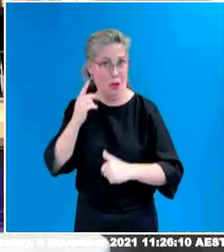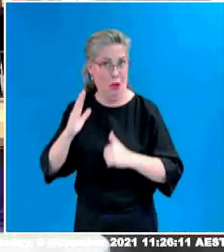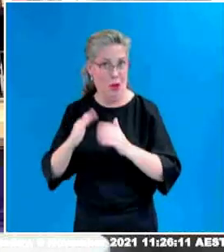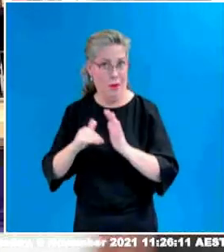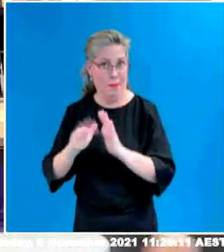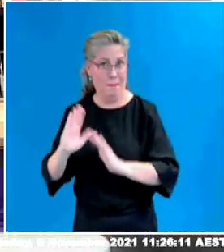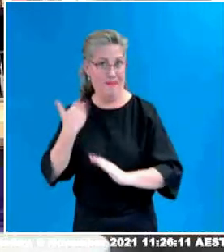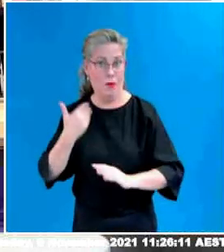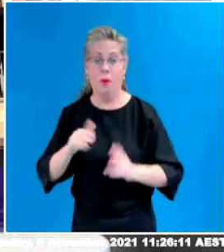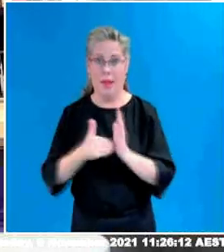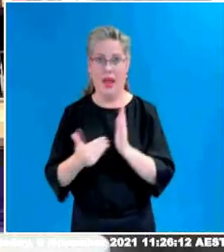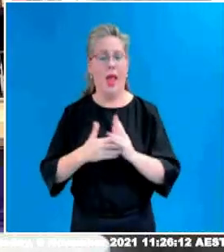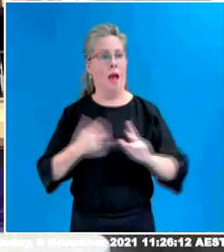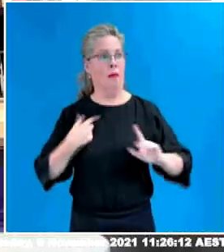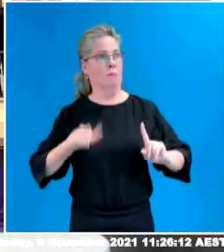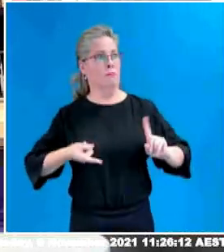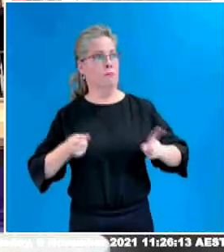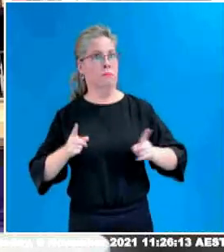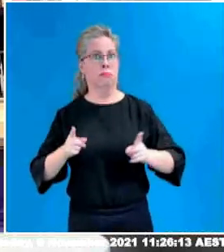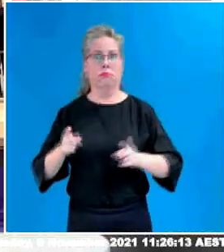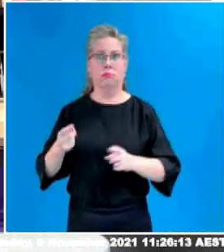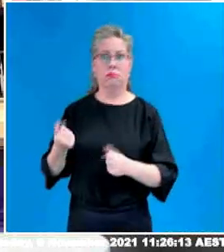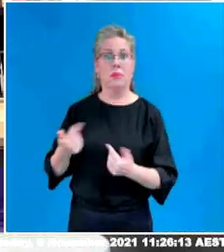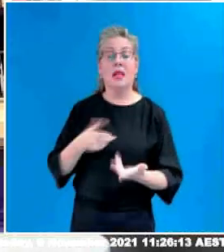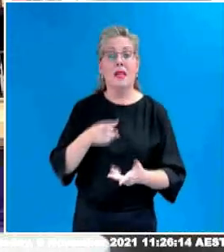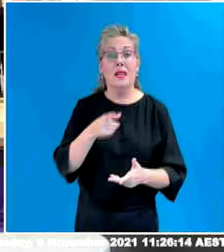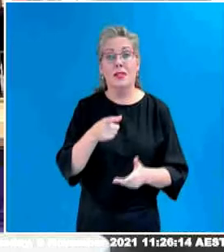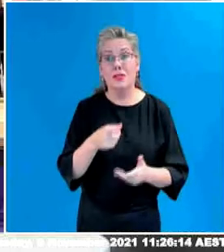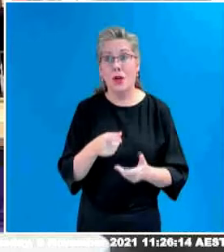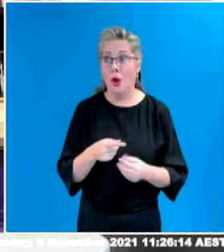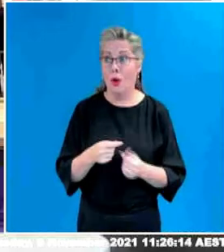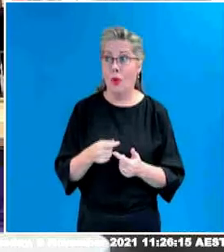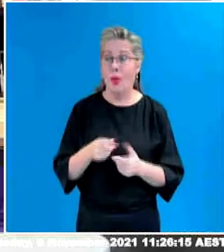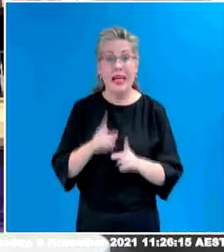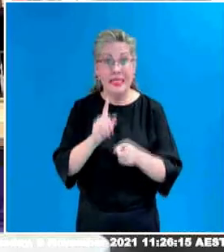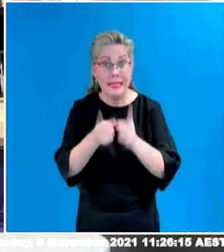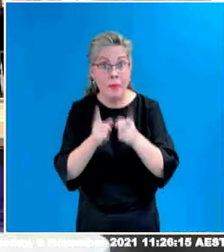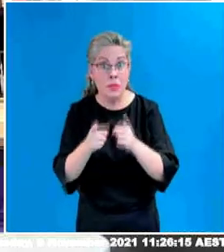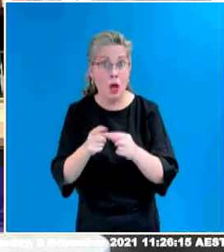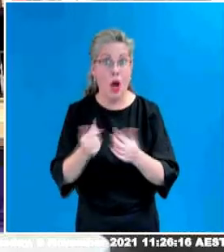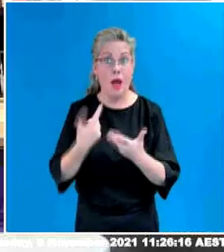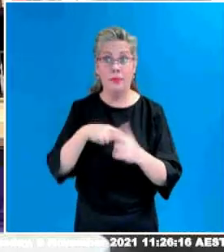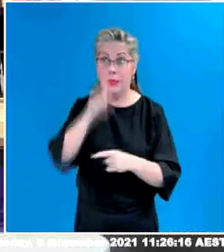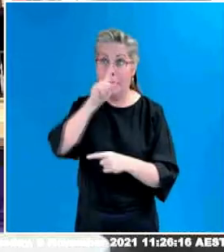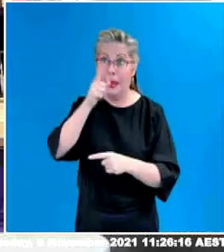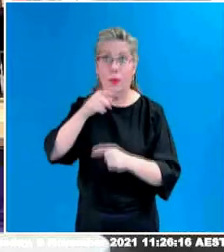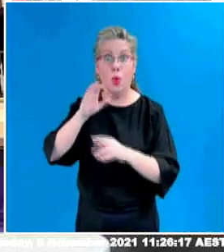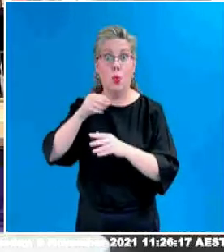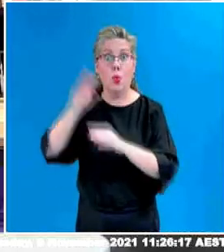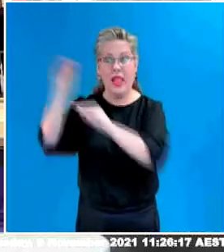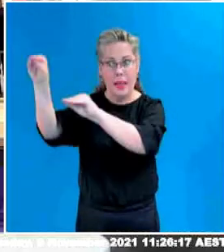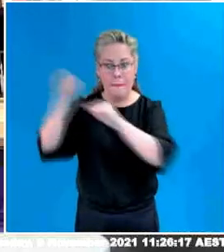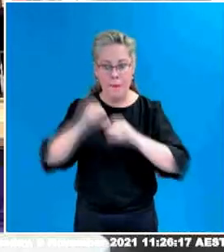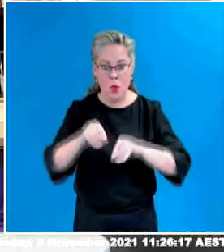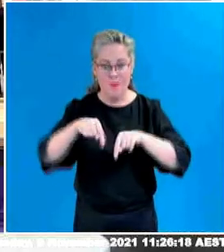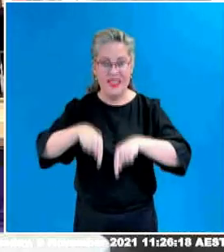Modern slavery might include the withholding of passports or identification documents. There is a continuum.